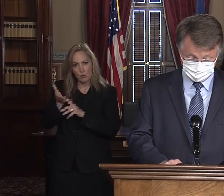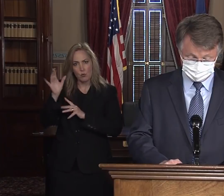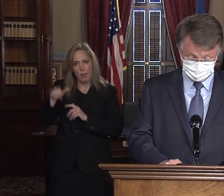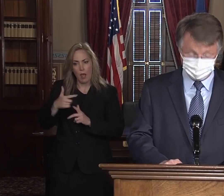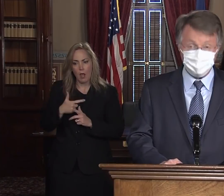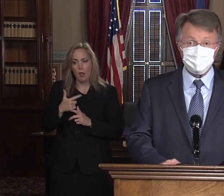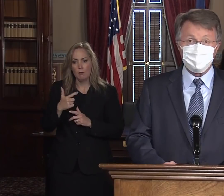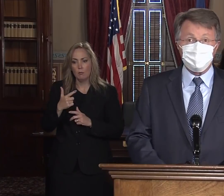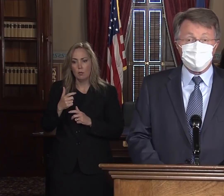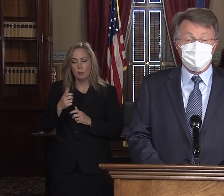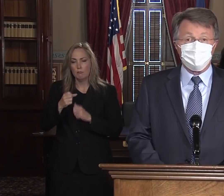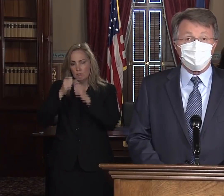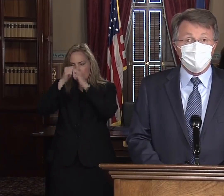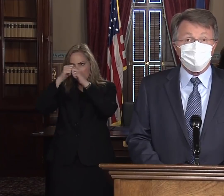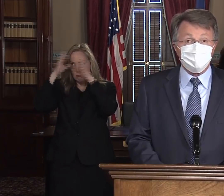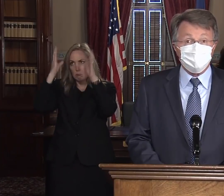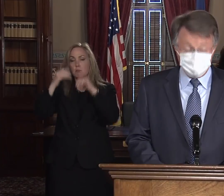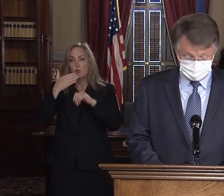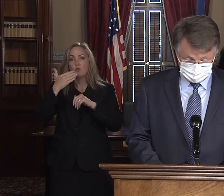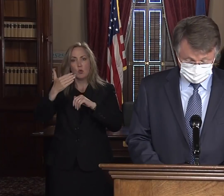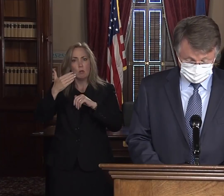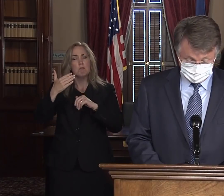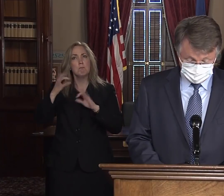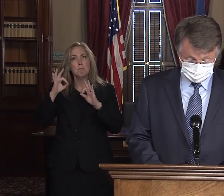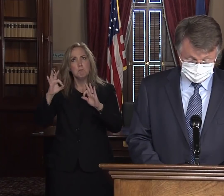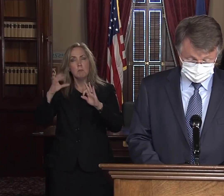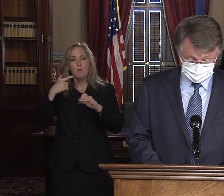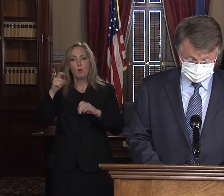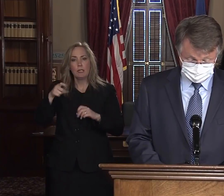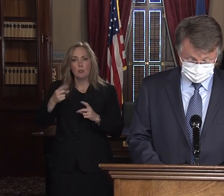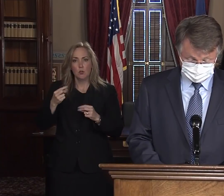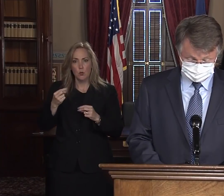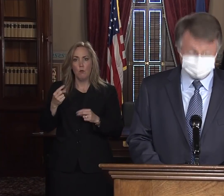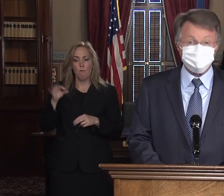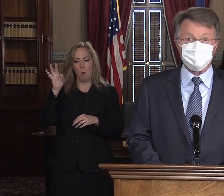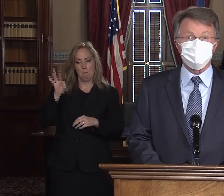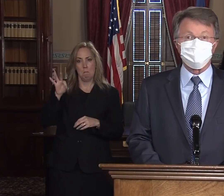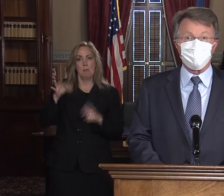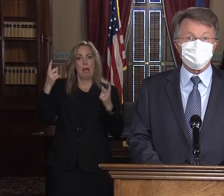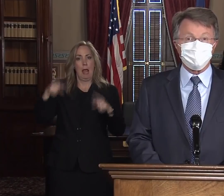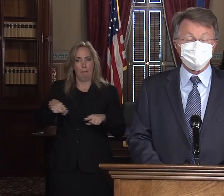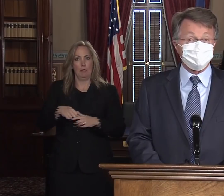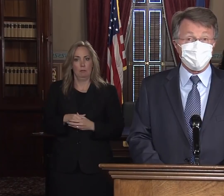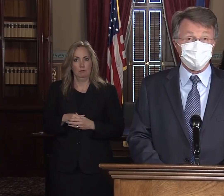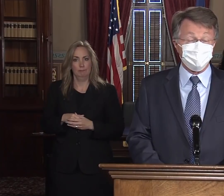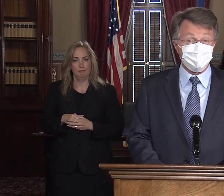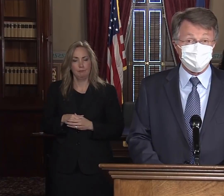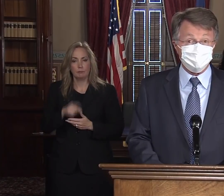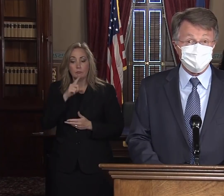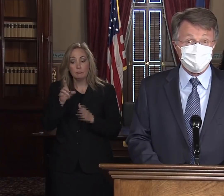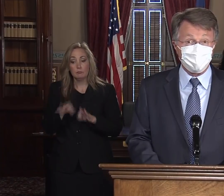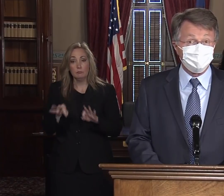THAT THIS WAS A PART OF BEING CONSIDERATE OF ONE ANOTHER. WE WERE ABLE TO COME UP WITH A SUCCESSFUL VISION OF WHAT WE